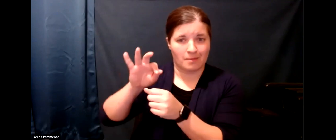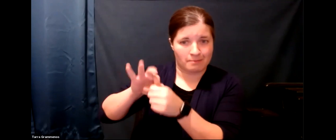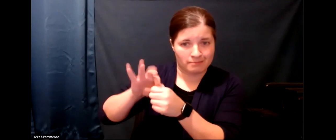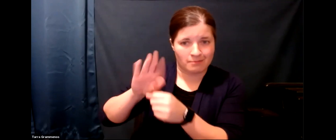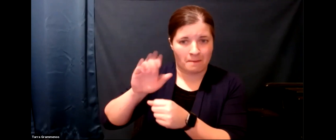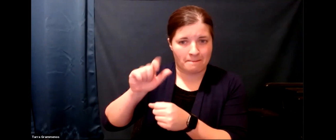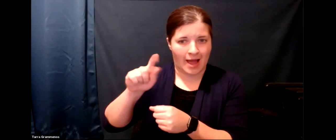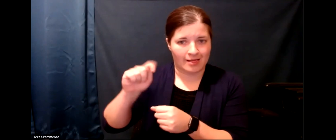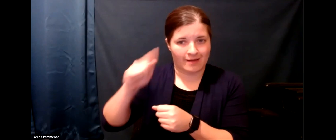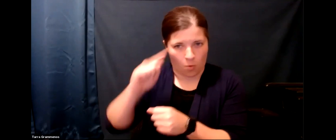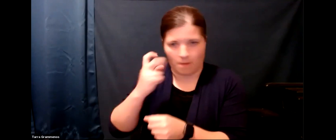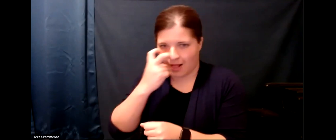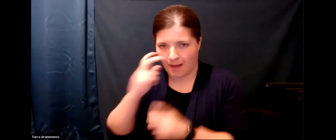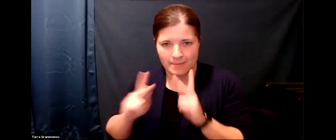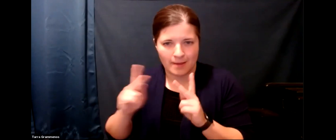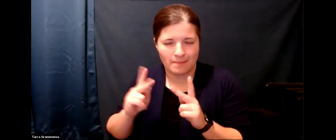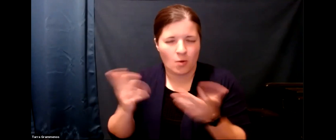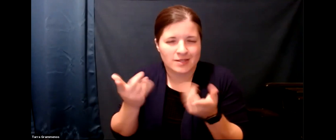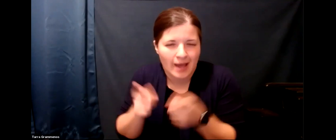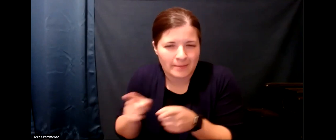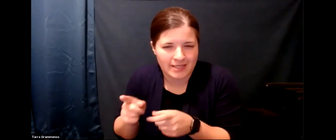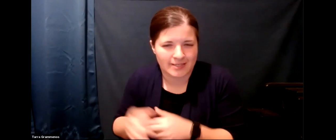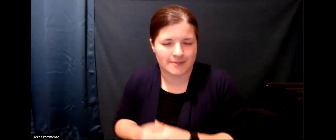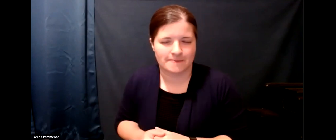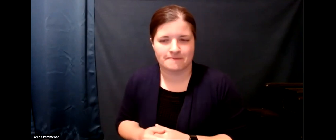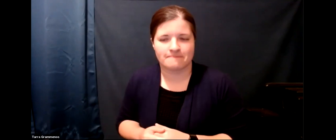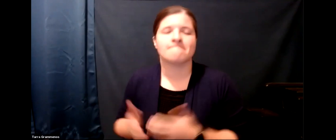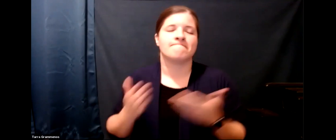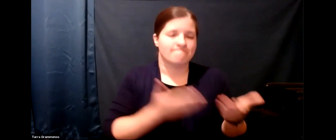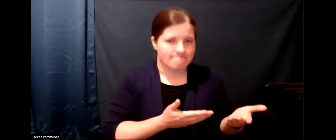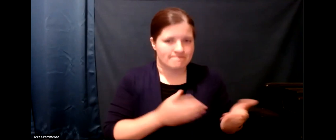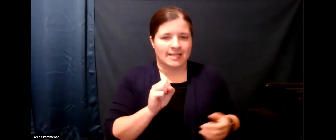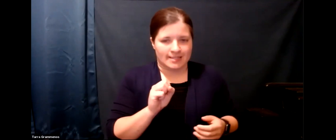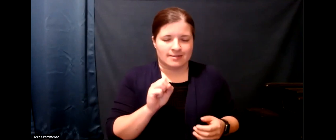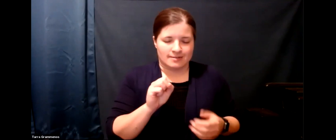Steve Simon: Yes. And unfortunately -- I'll have to repeat what I said